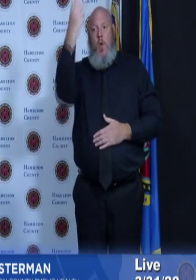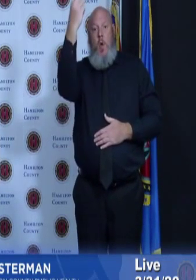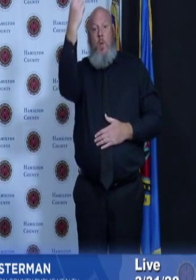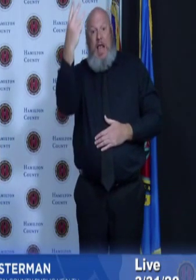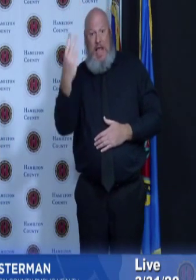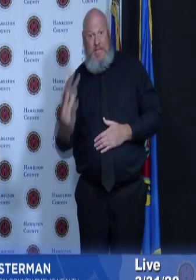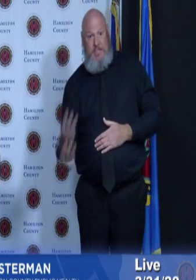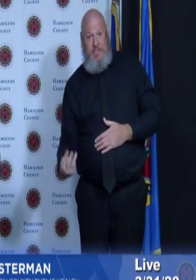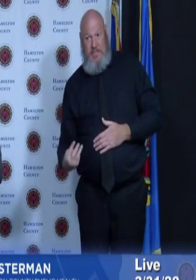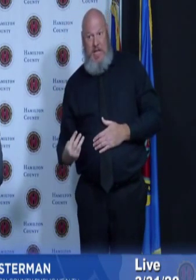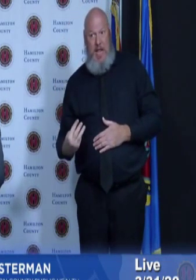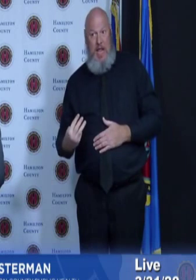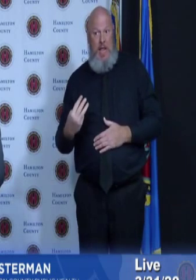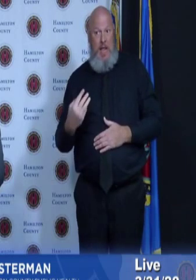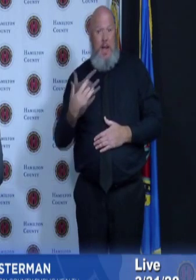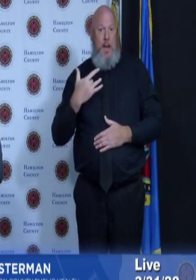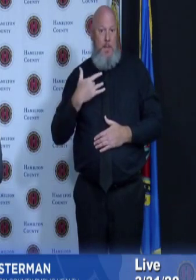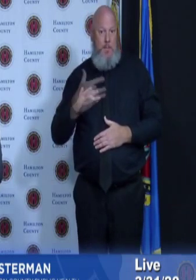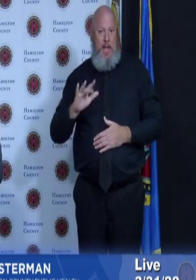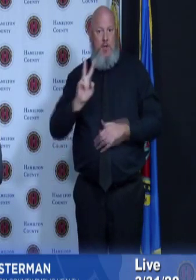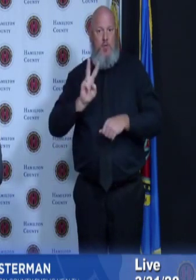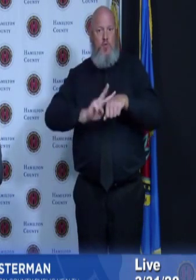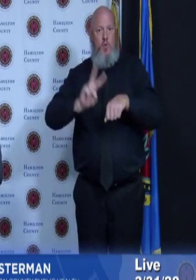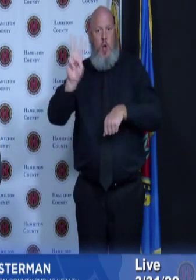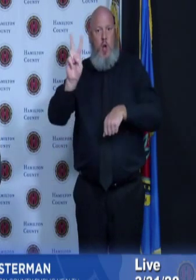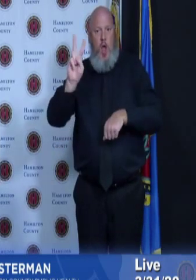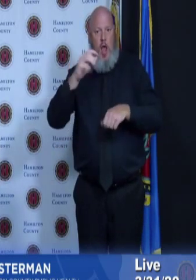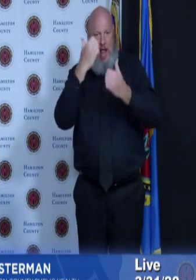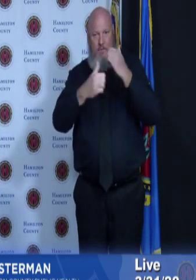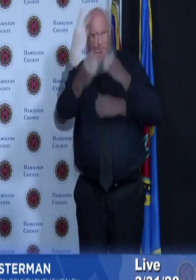those numbers are actually up right now you can visit our website at HCPH.org